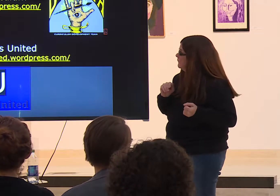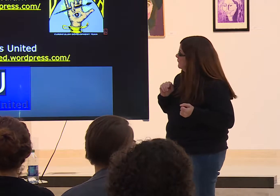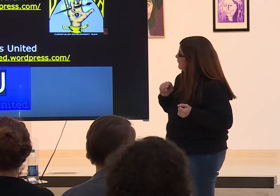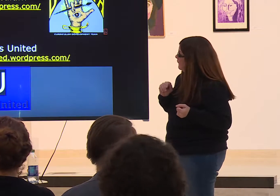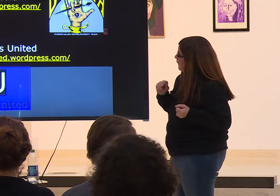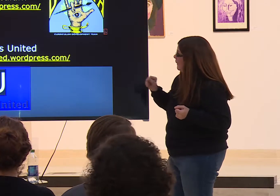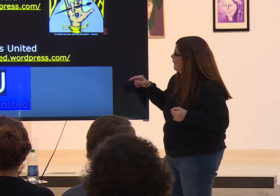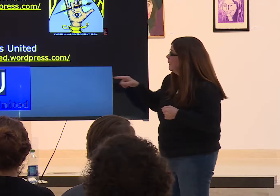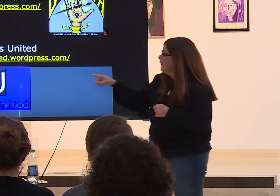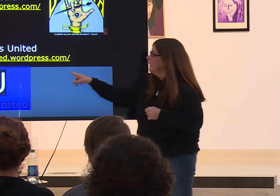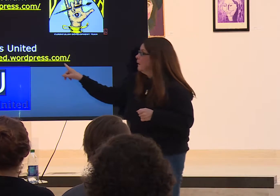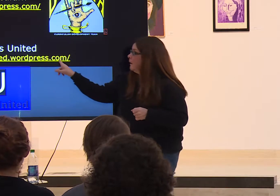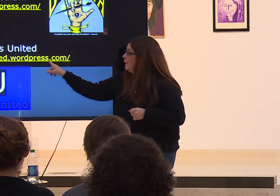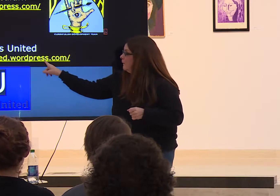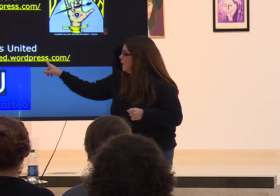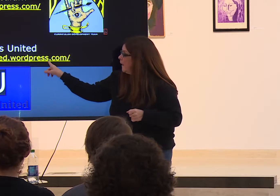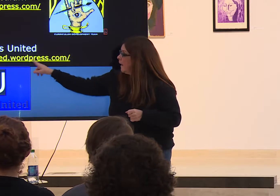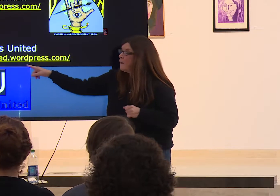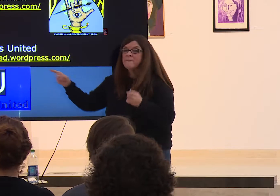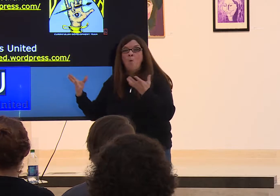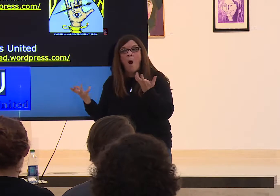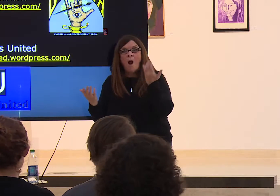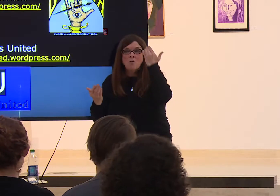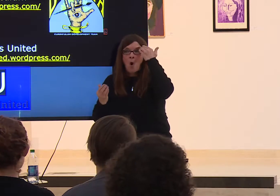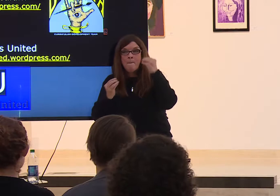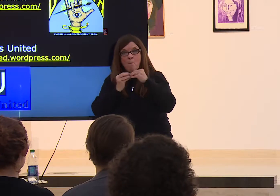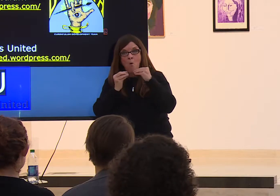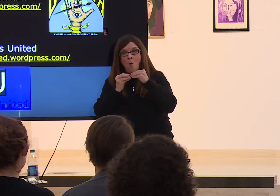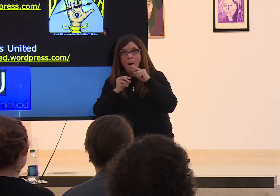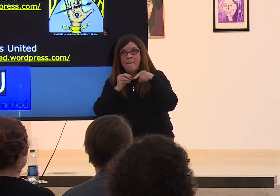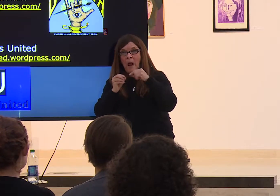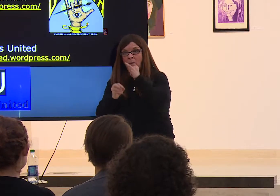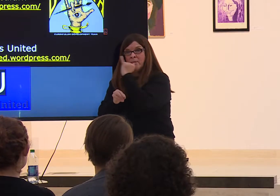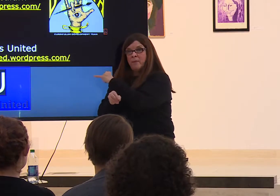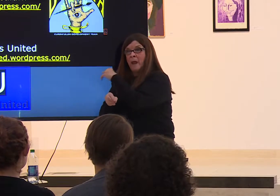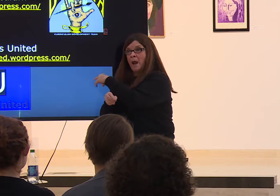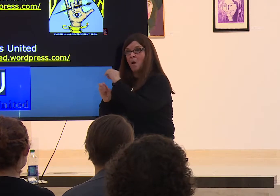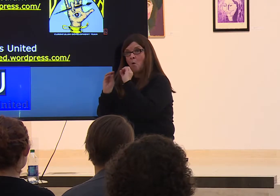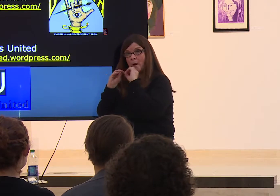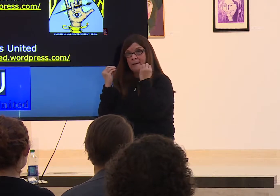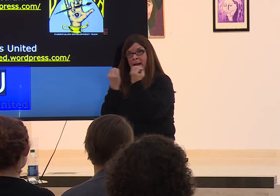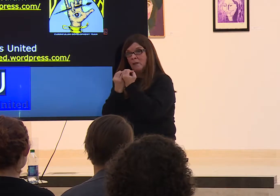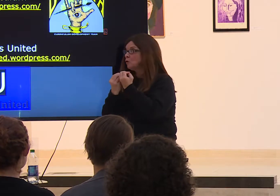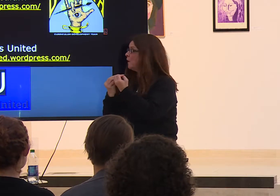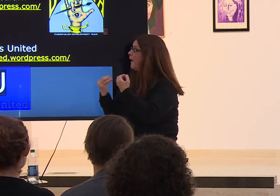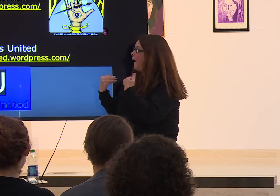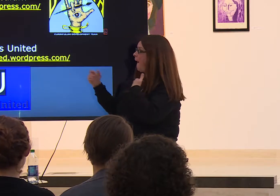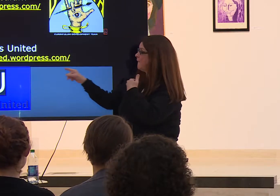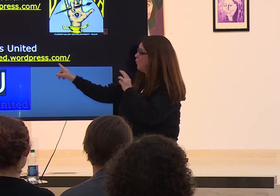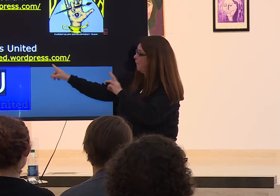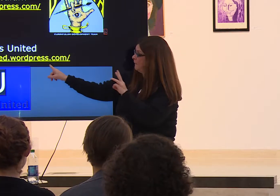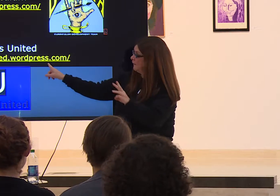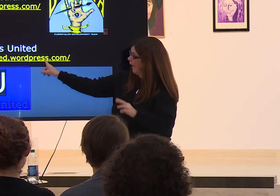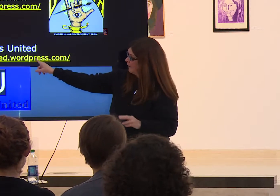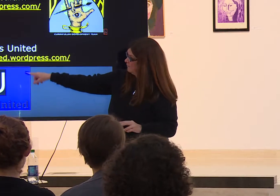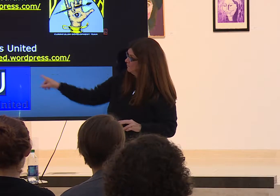of the many years that the Challenge has been going on, this is where to go. If you want to know more